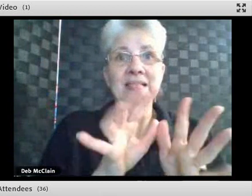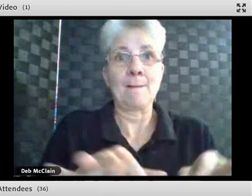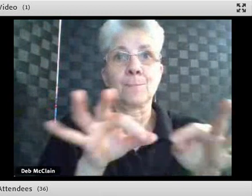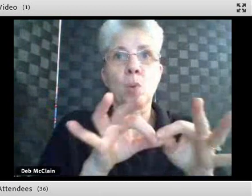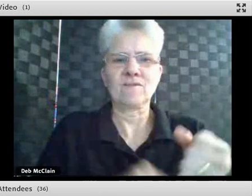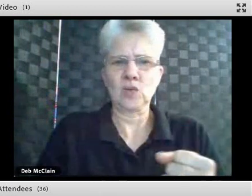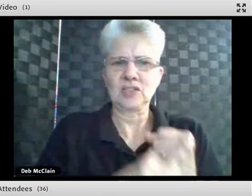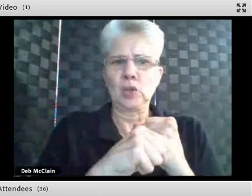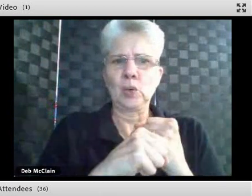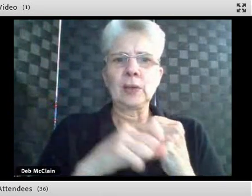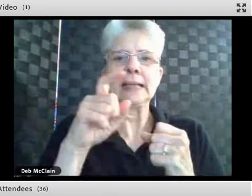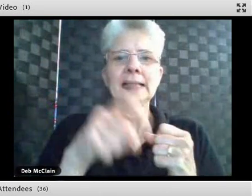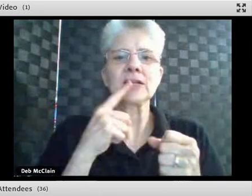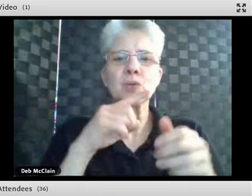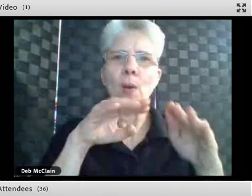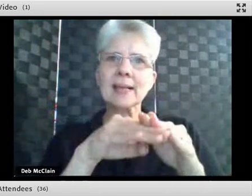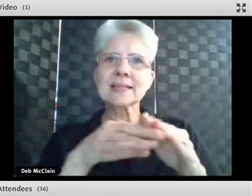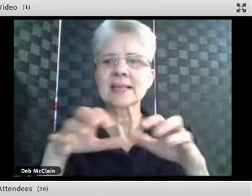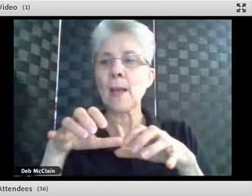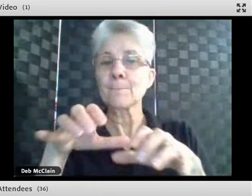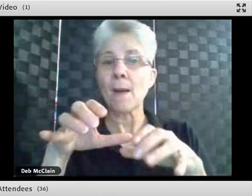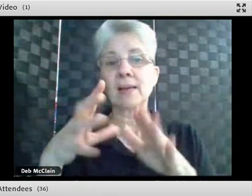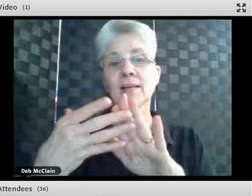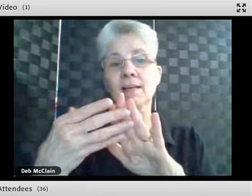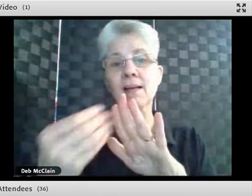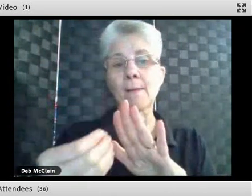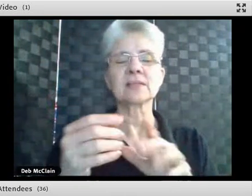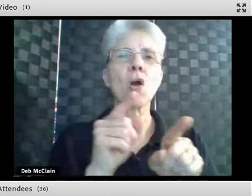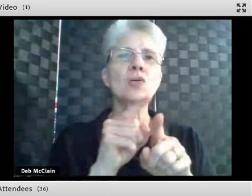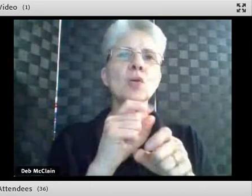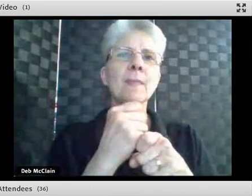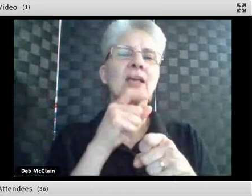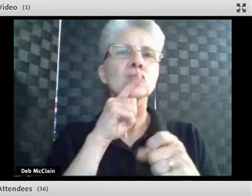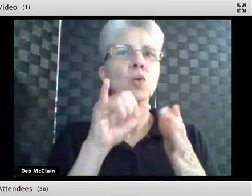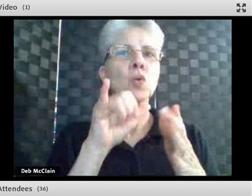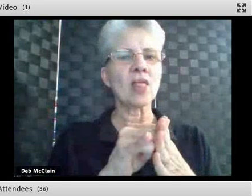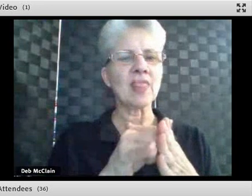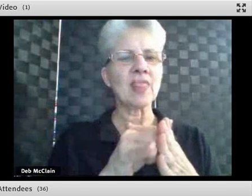needed to access public copies. You're making sure the authenticity